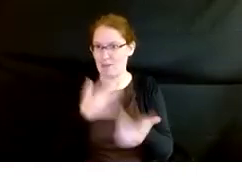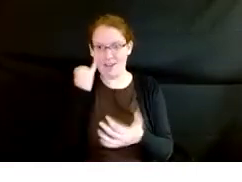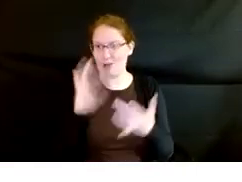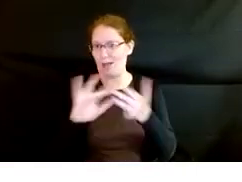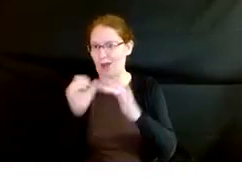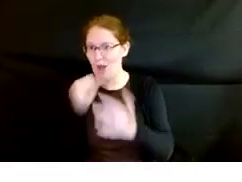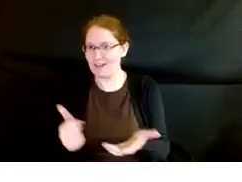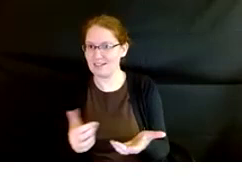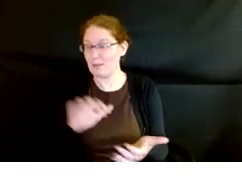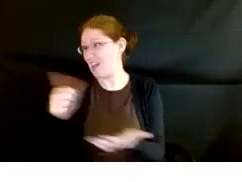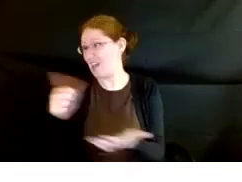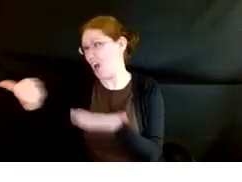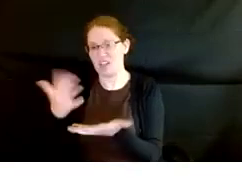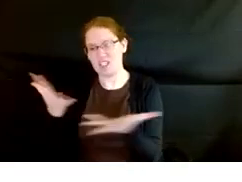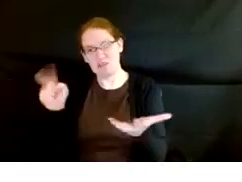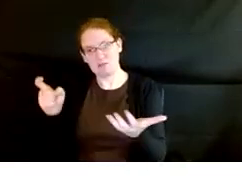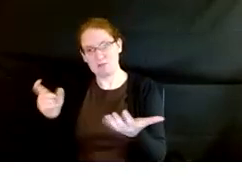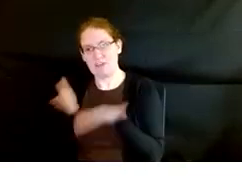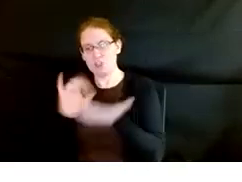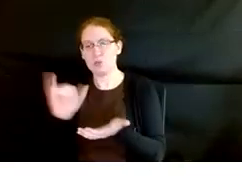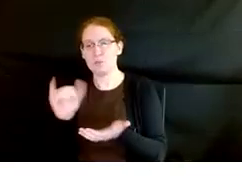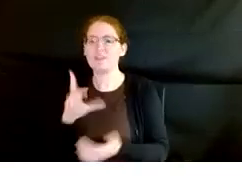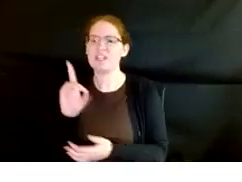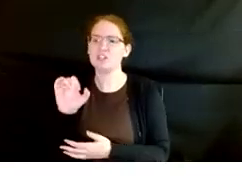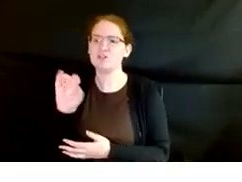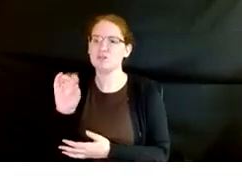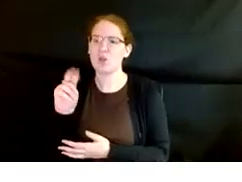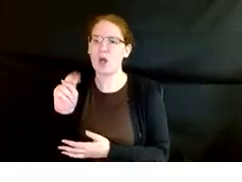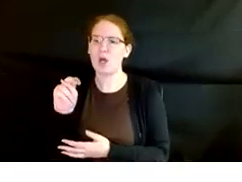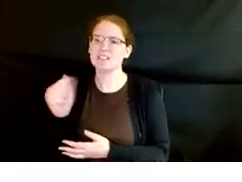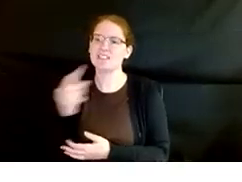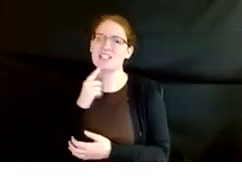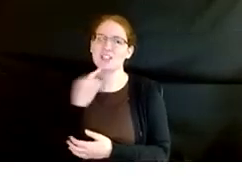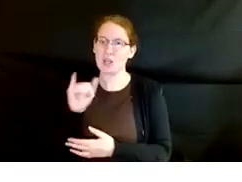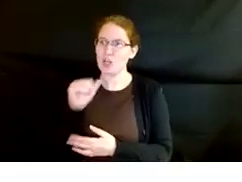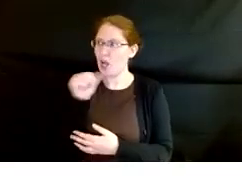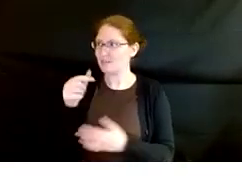as well as ....Donna mentioned we're talking about not just physical access but access to programs